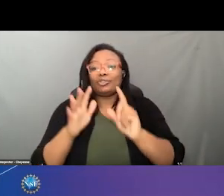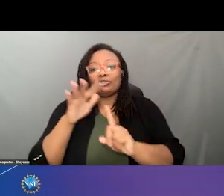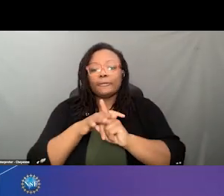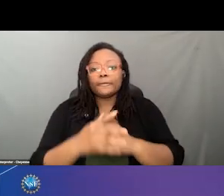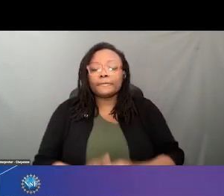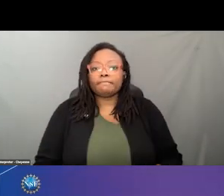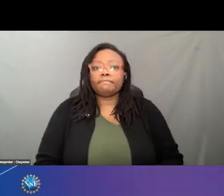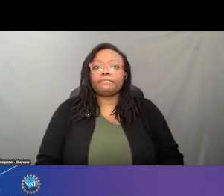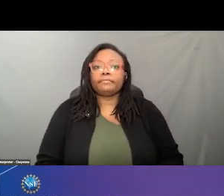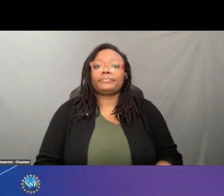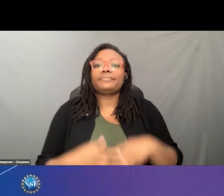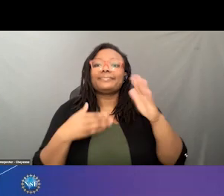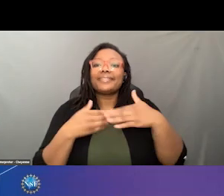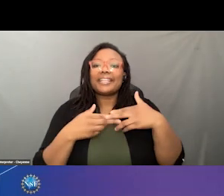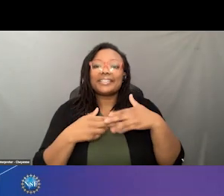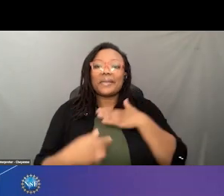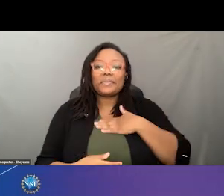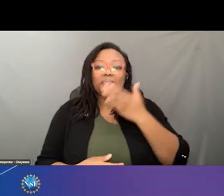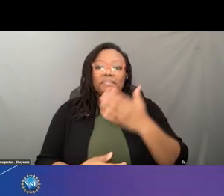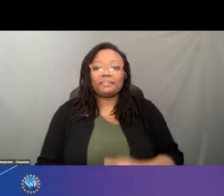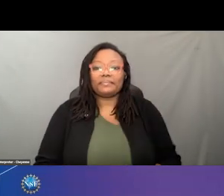Let's go ahead to the next slide, please.